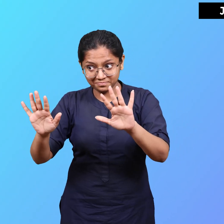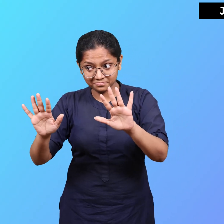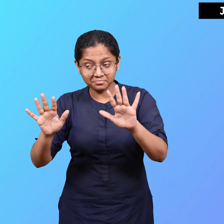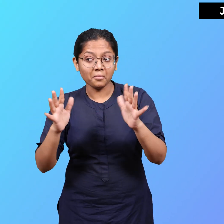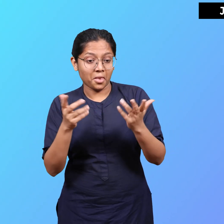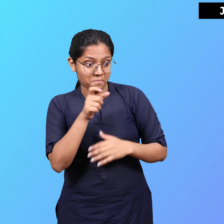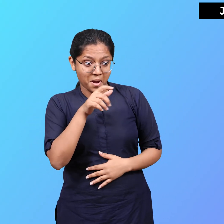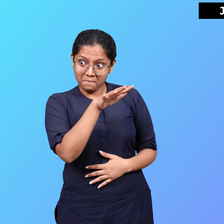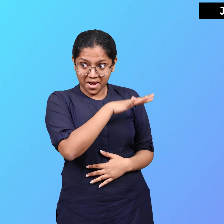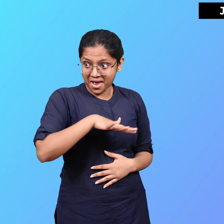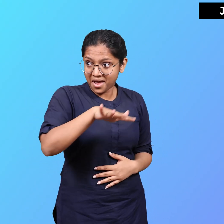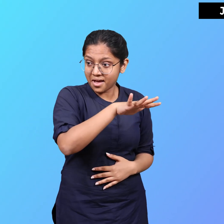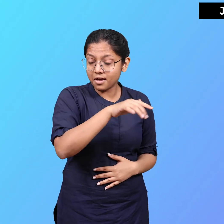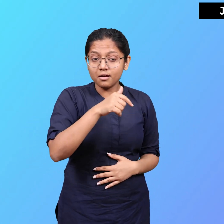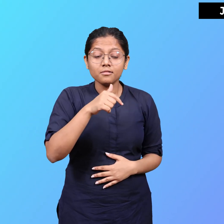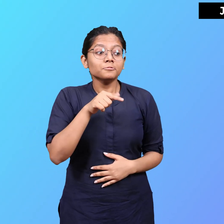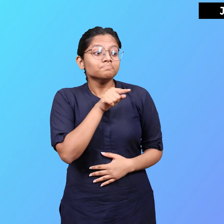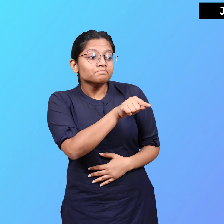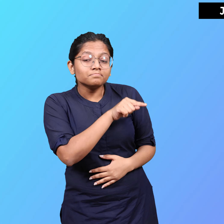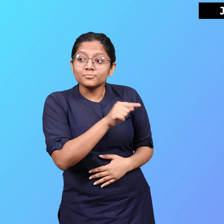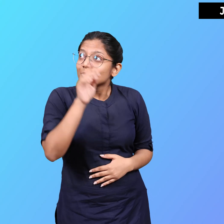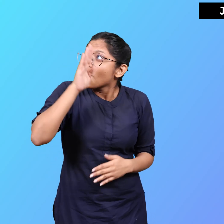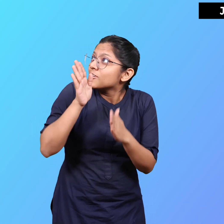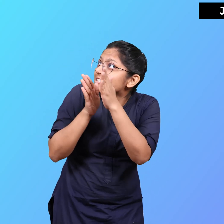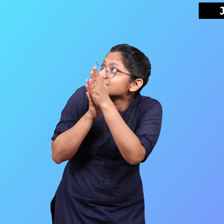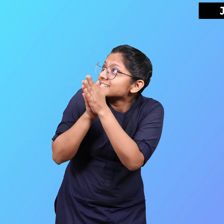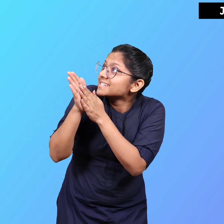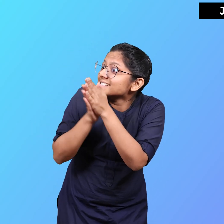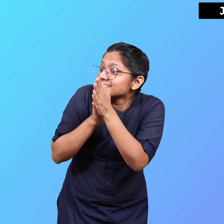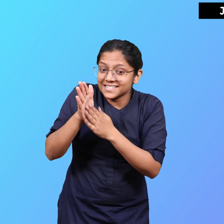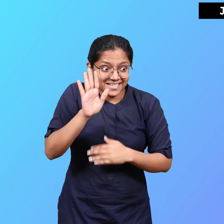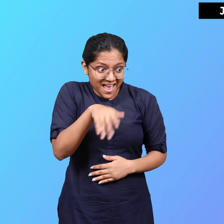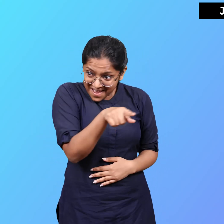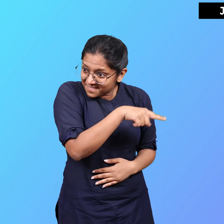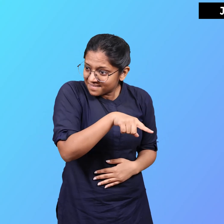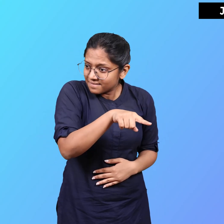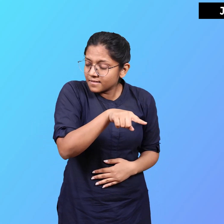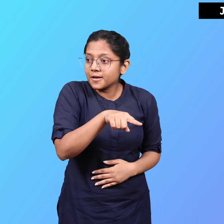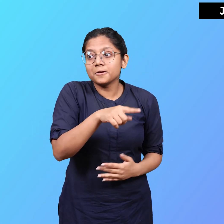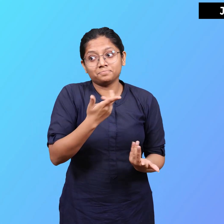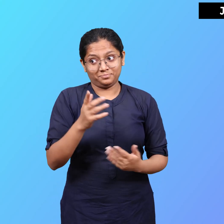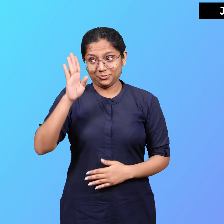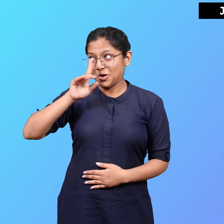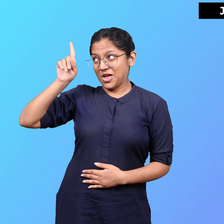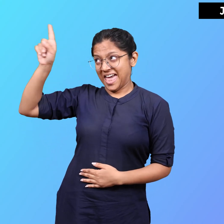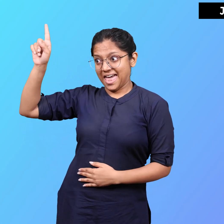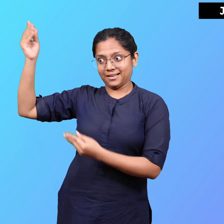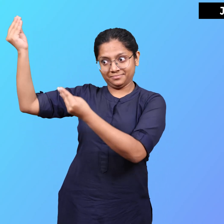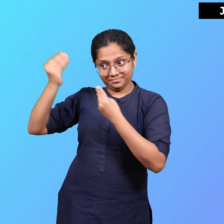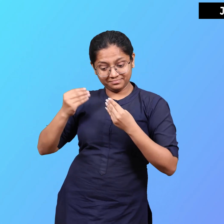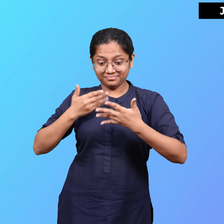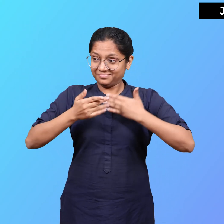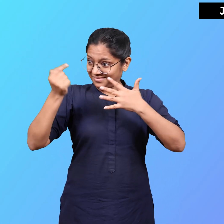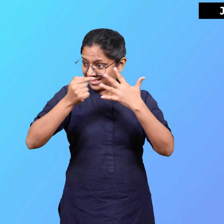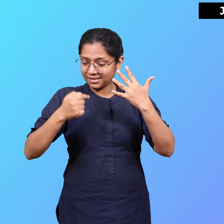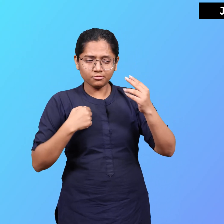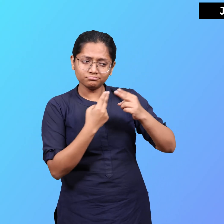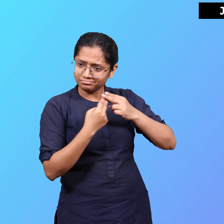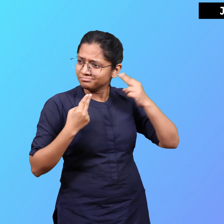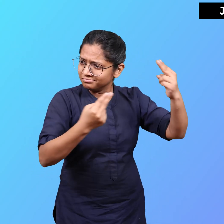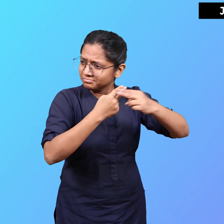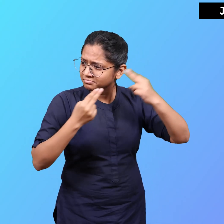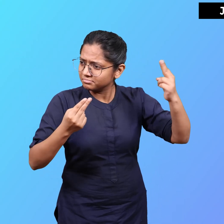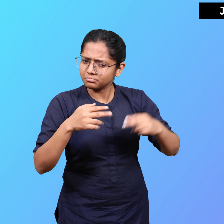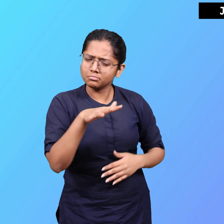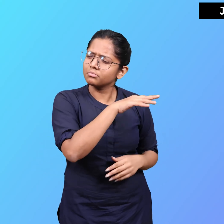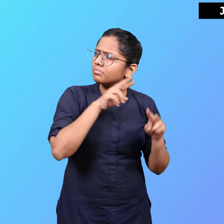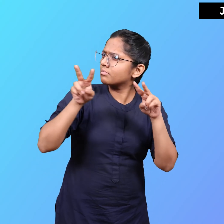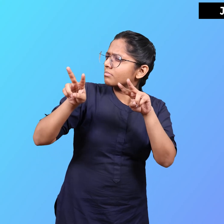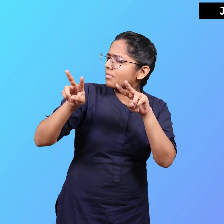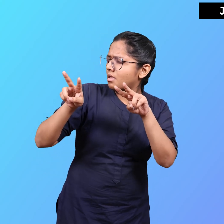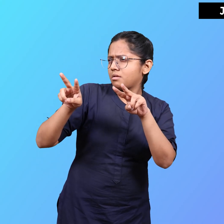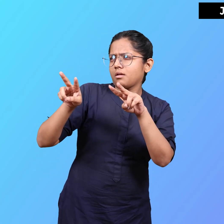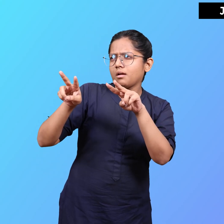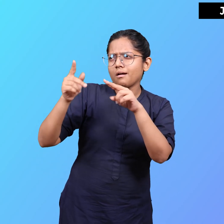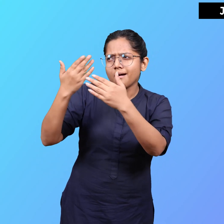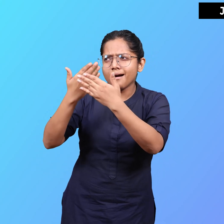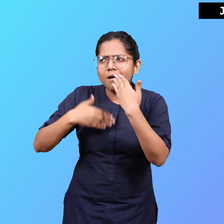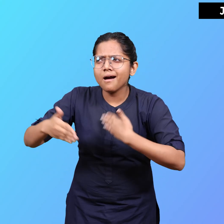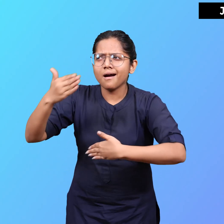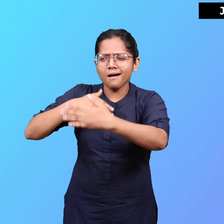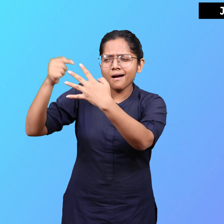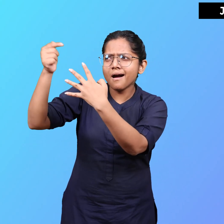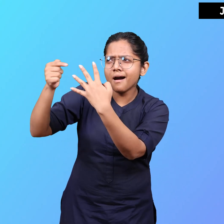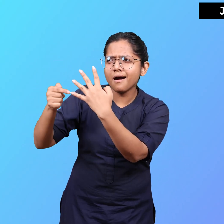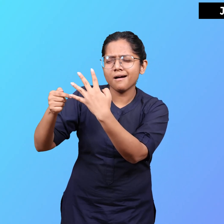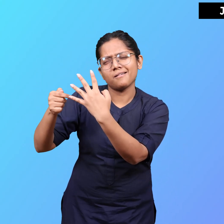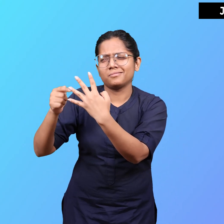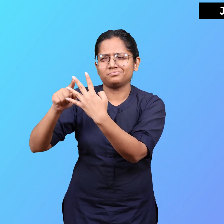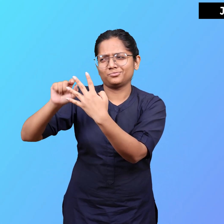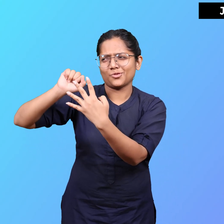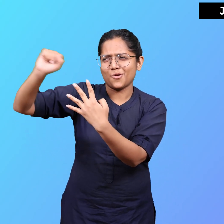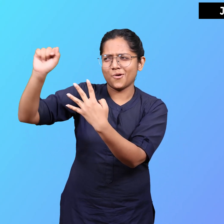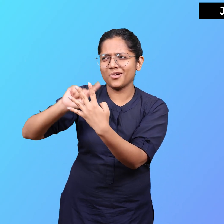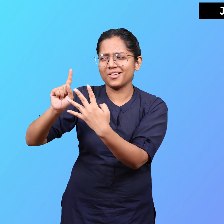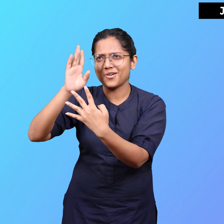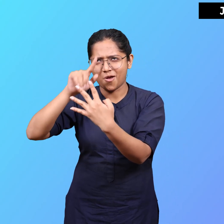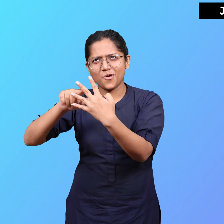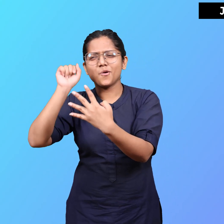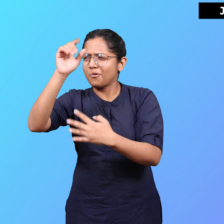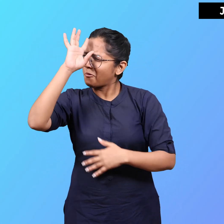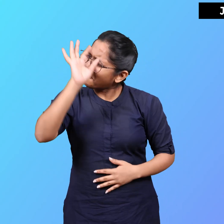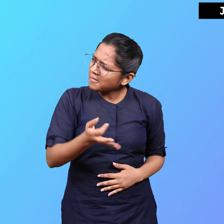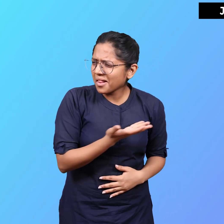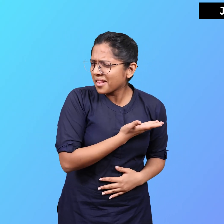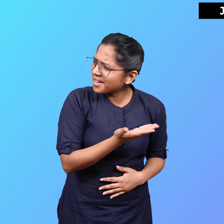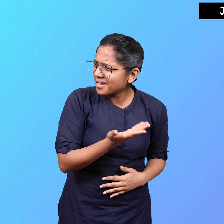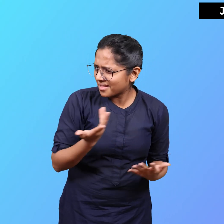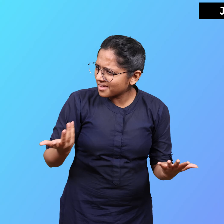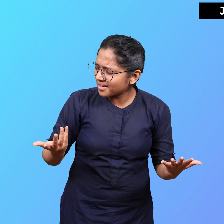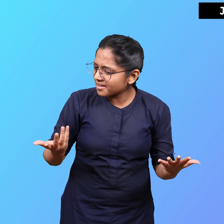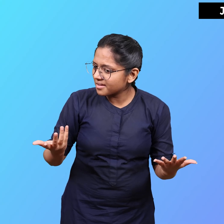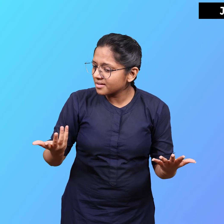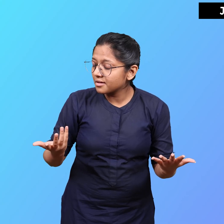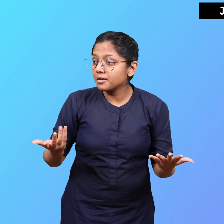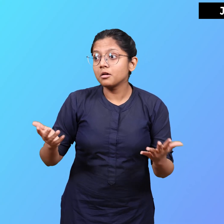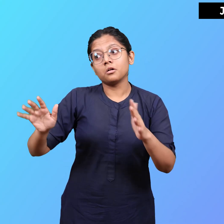People who really want to do what God wants will know that my teaching comes from God. They will know that this teaching is not my own.